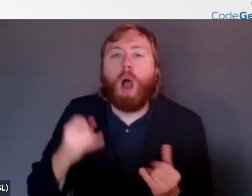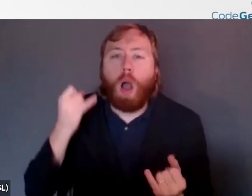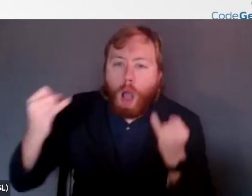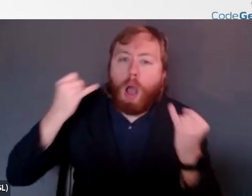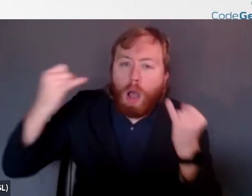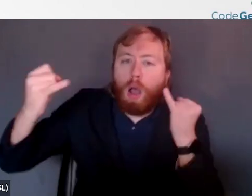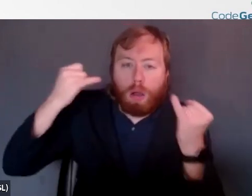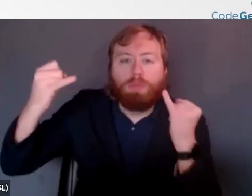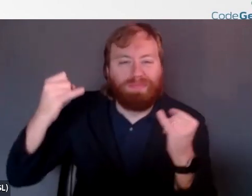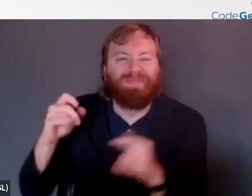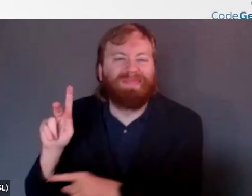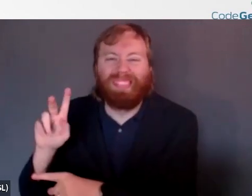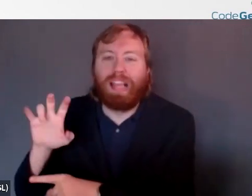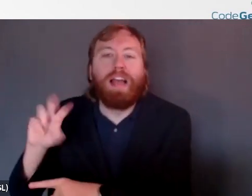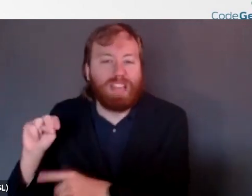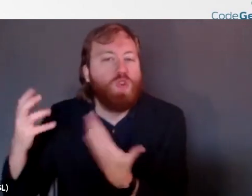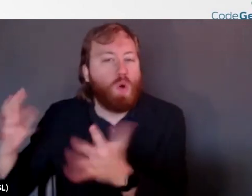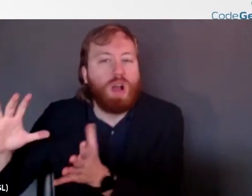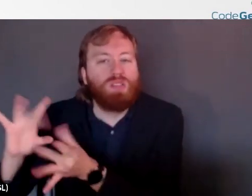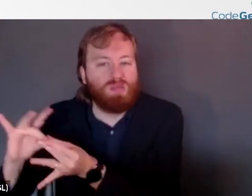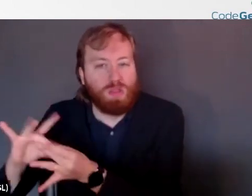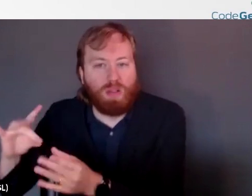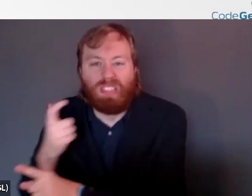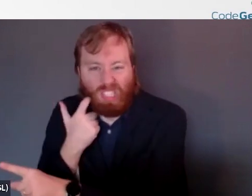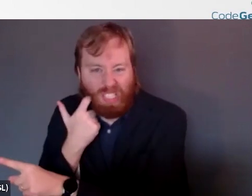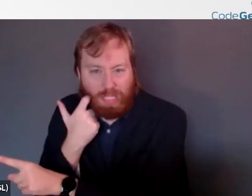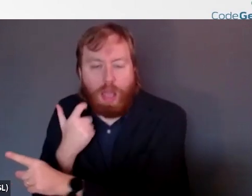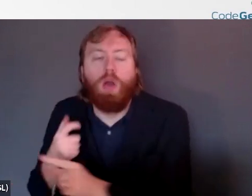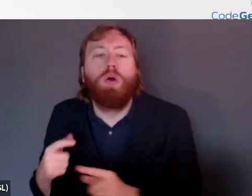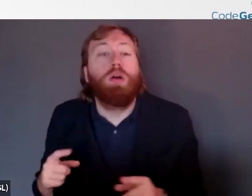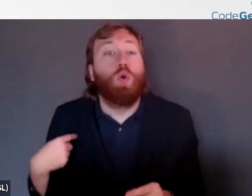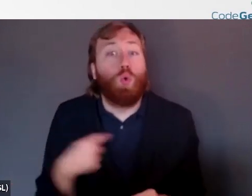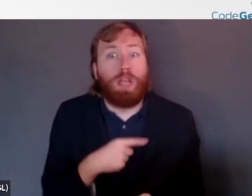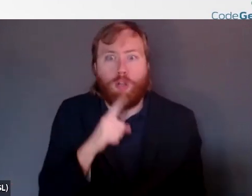that Kevin's talked about. Then we also really value outside input.